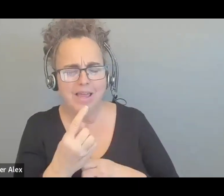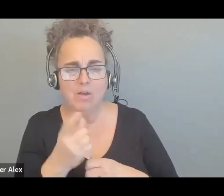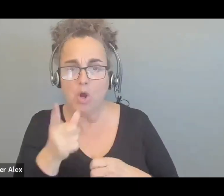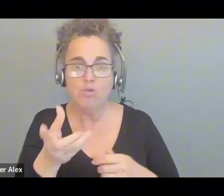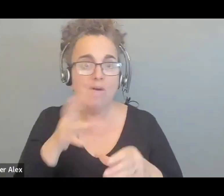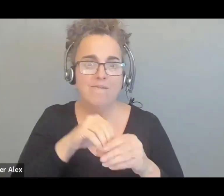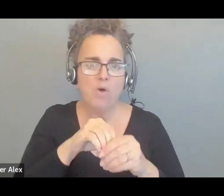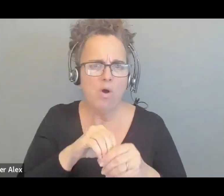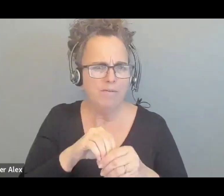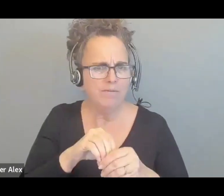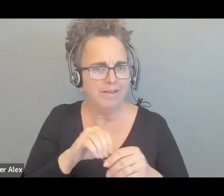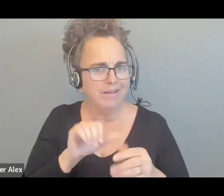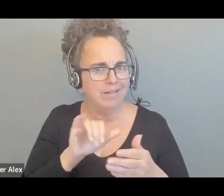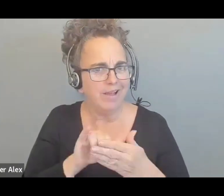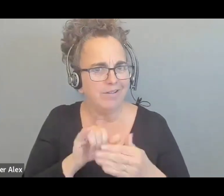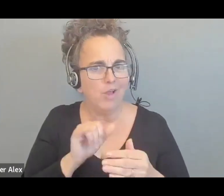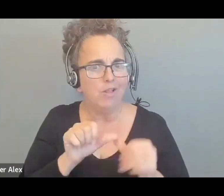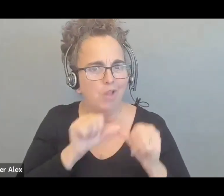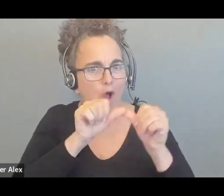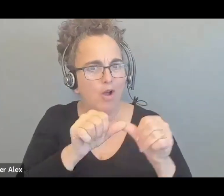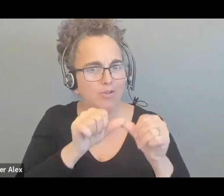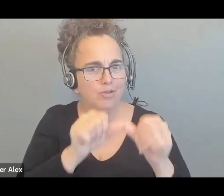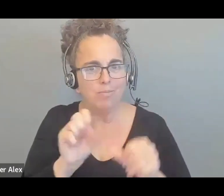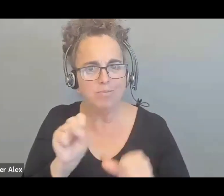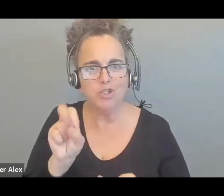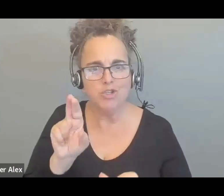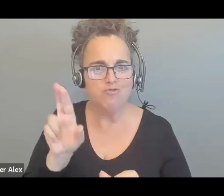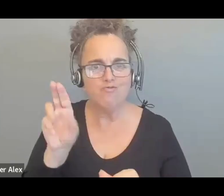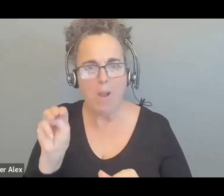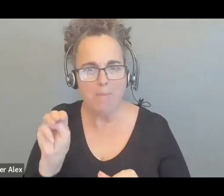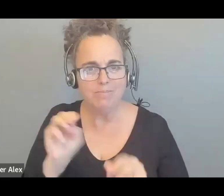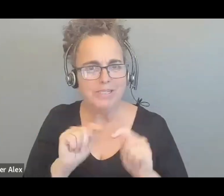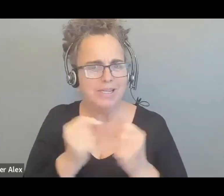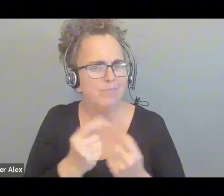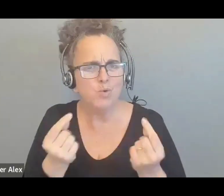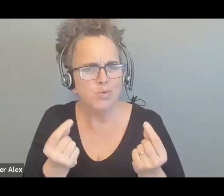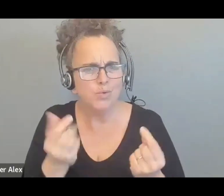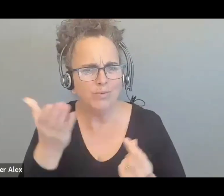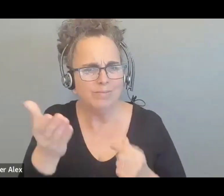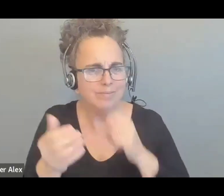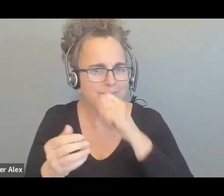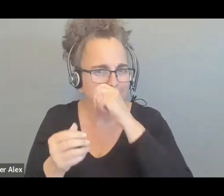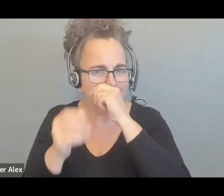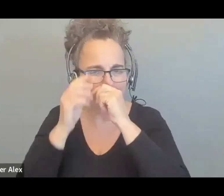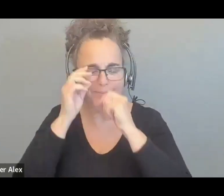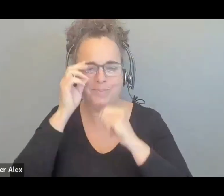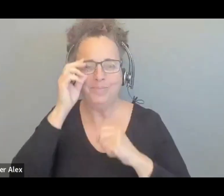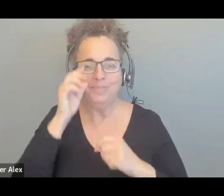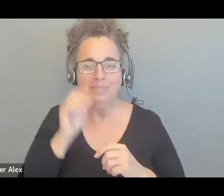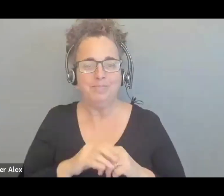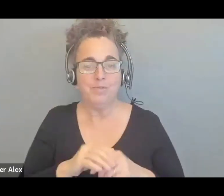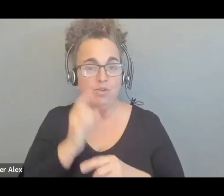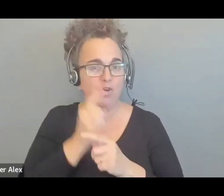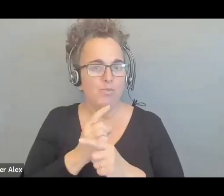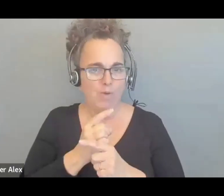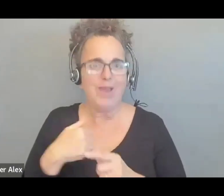I'd love to learn from you too. Yeah, yeah, absolutely. So you were right. We do get assigned to a scrum team.